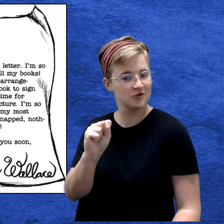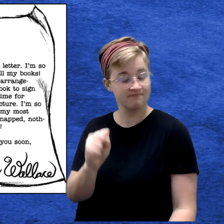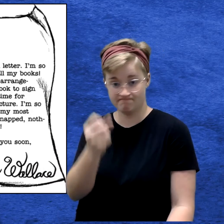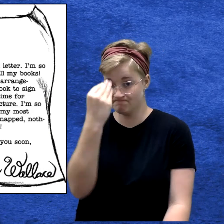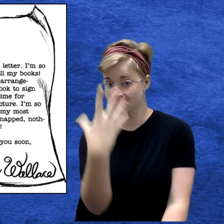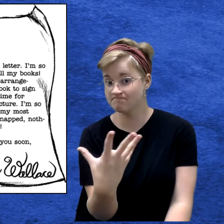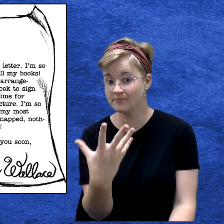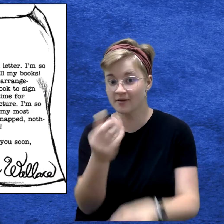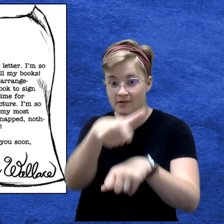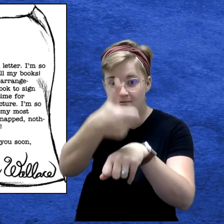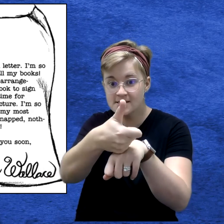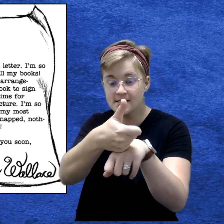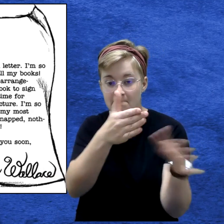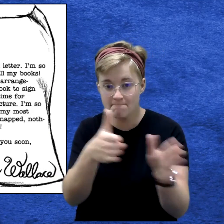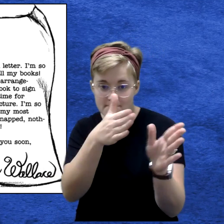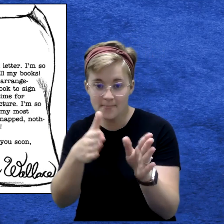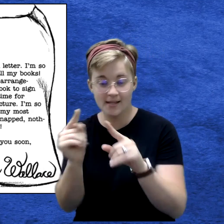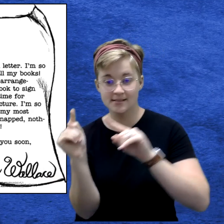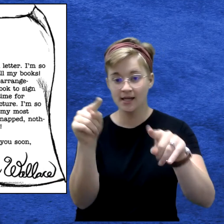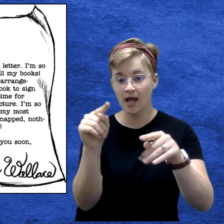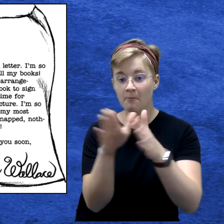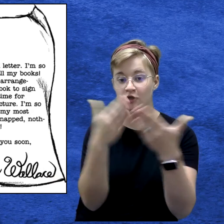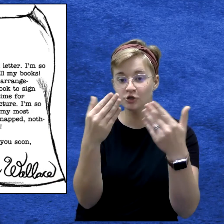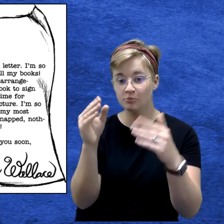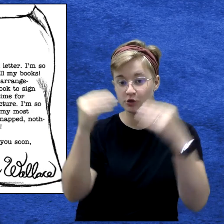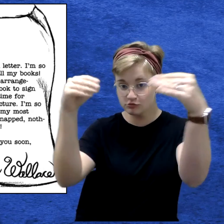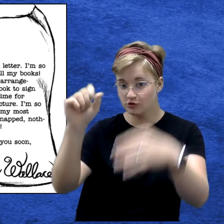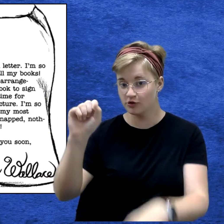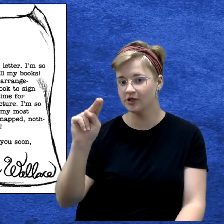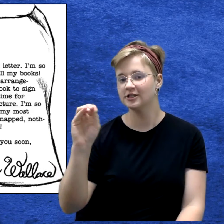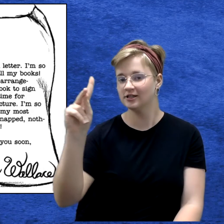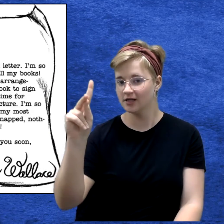I can use part of my time for research.